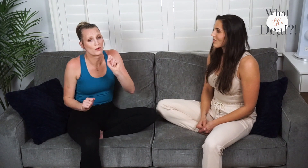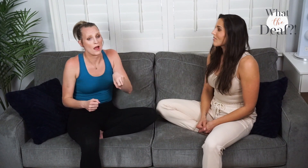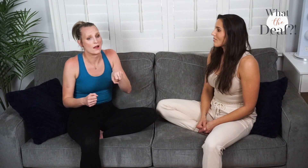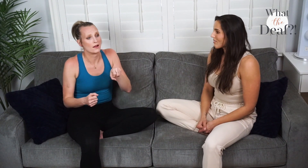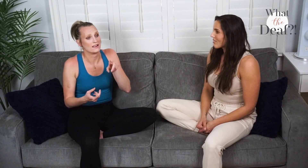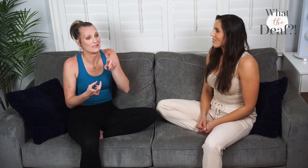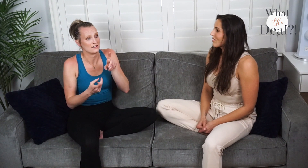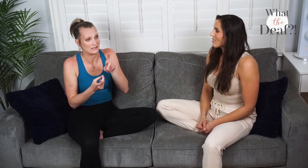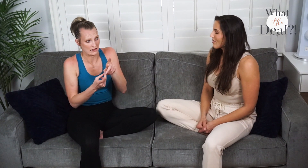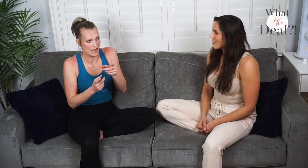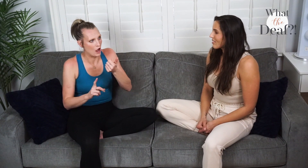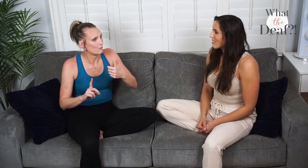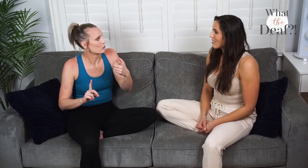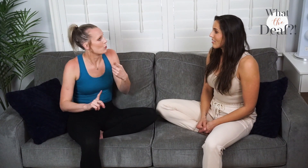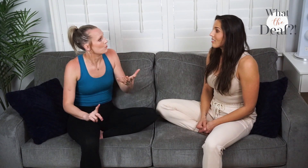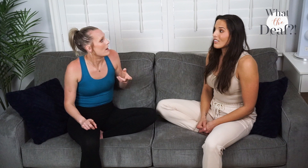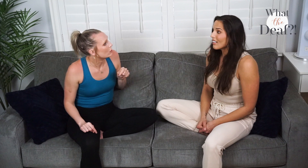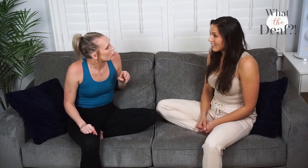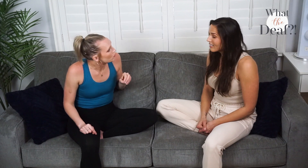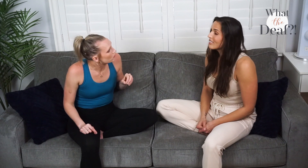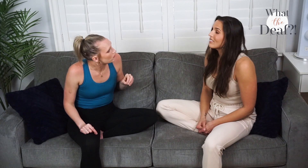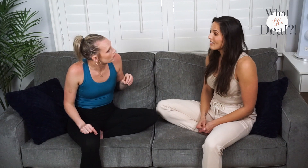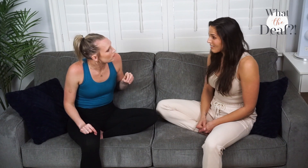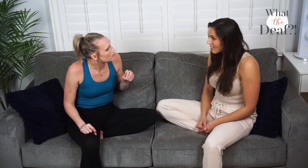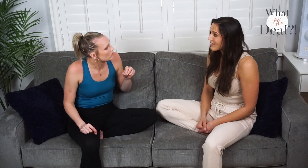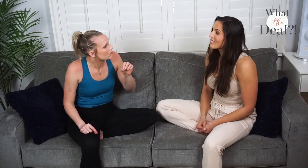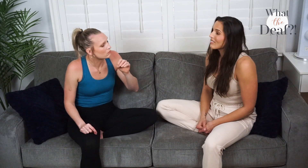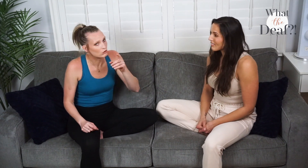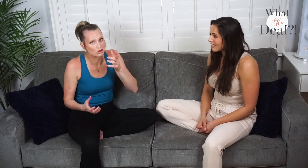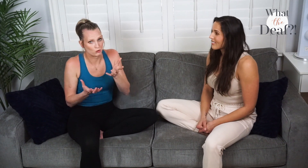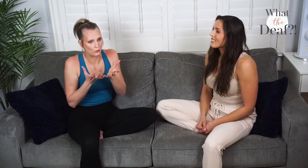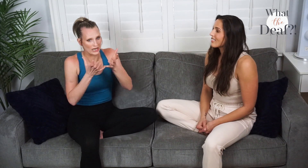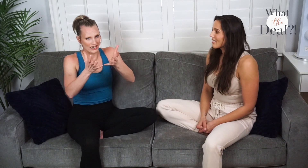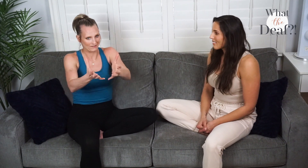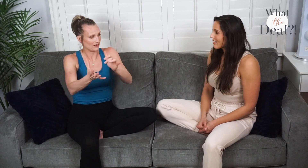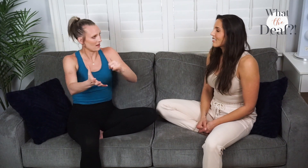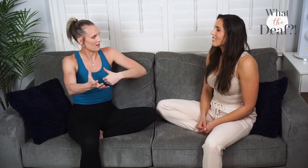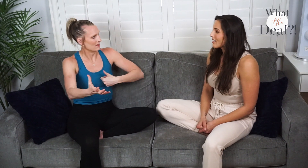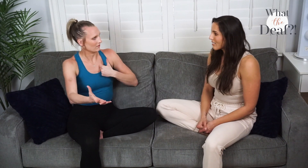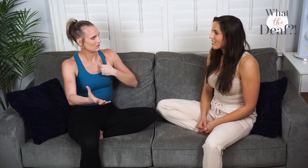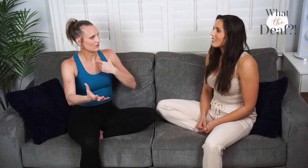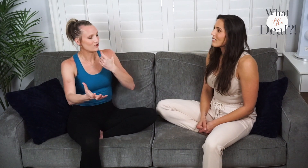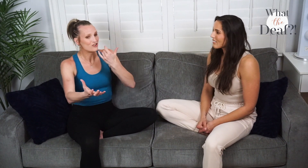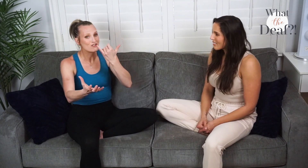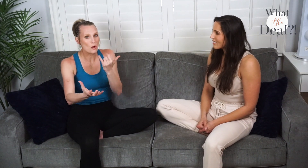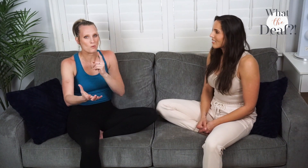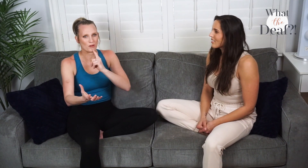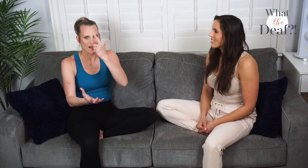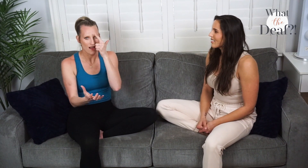You can date anyone you want to. -Yeah. So you’re given this life, and now it’s up to you